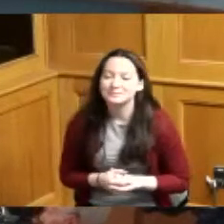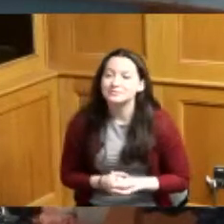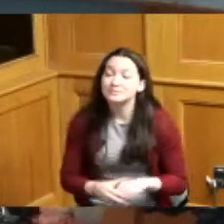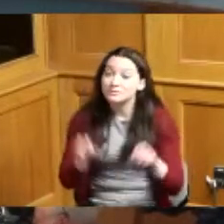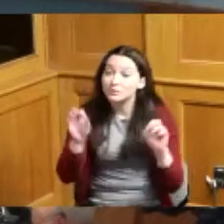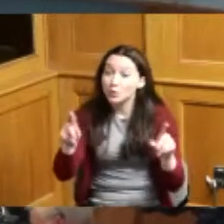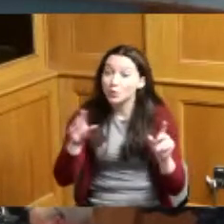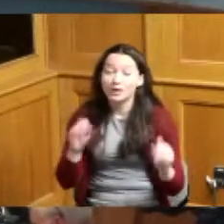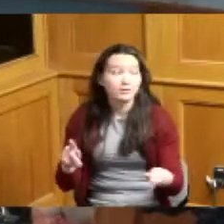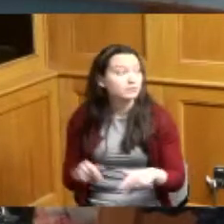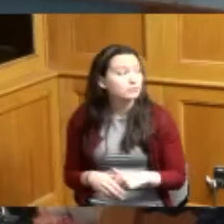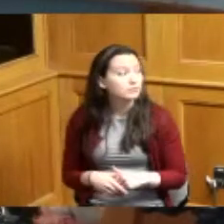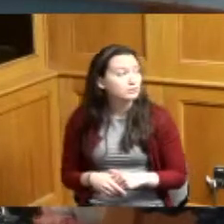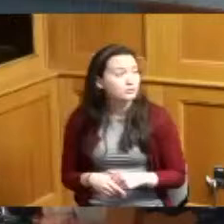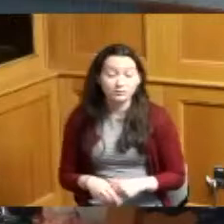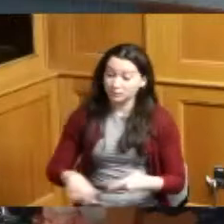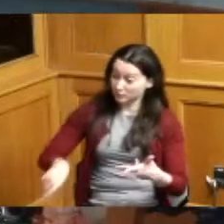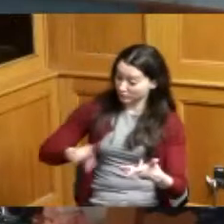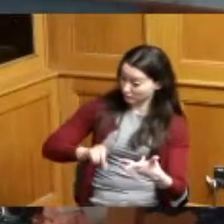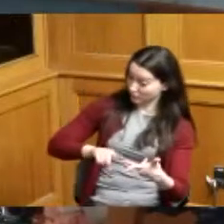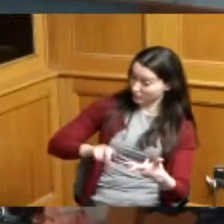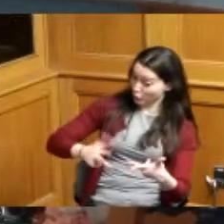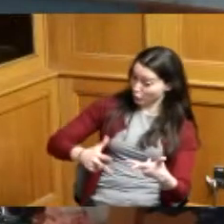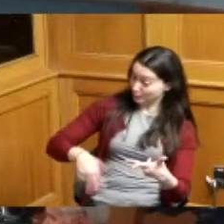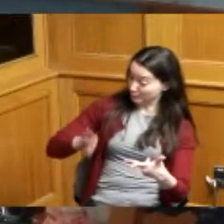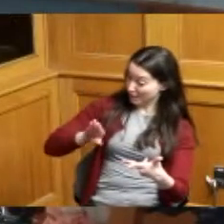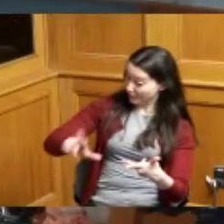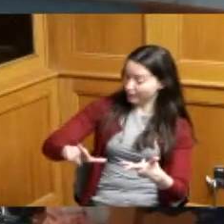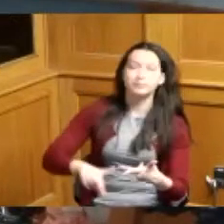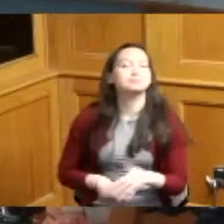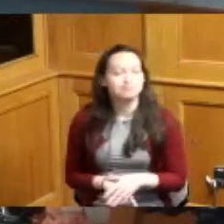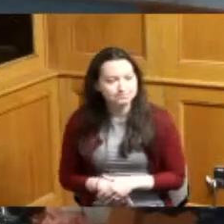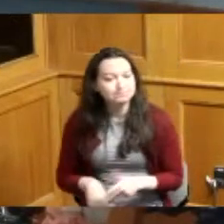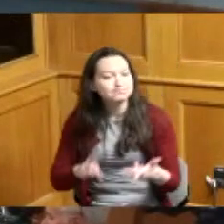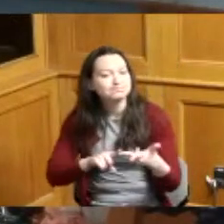we're to uh buy leave three thank you Madam President so this violent item number three